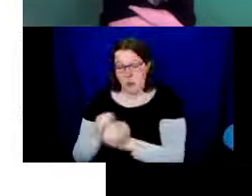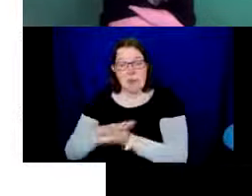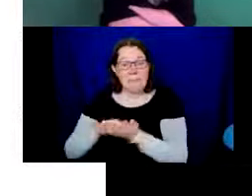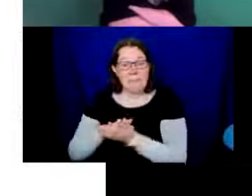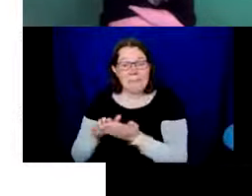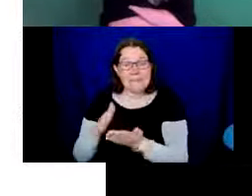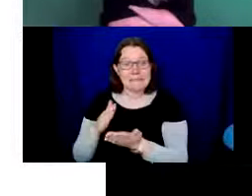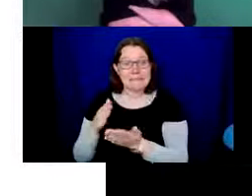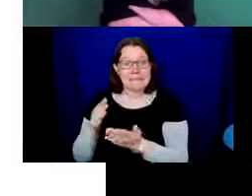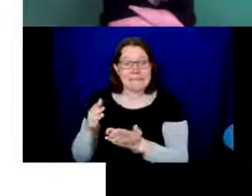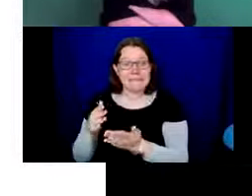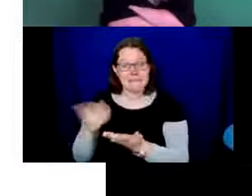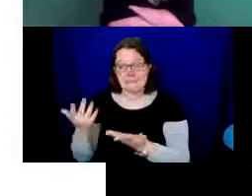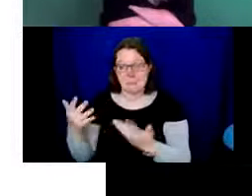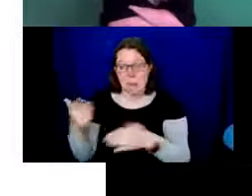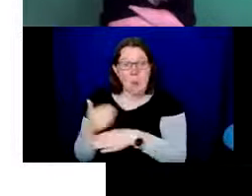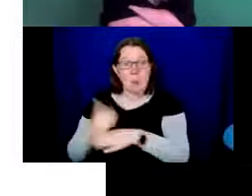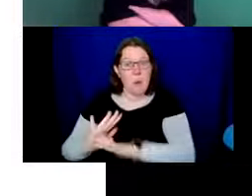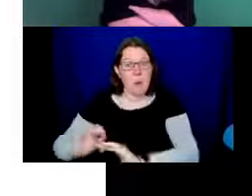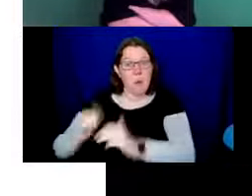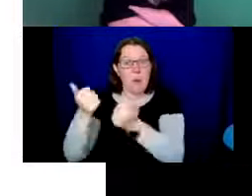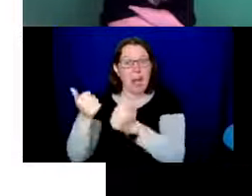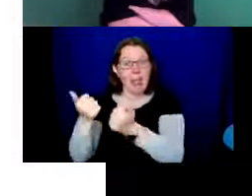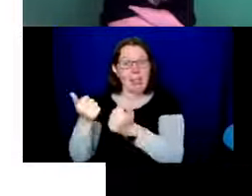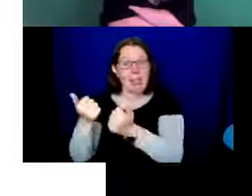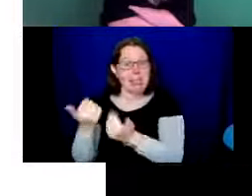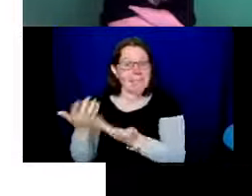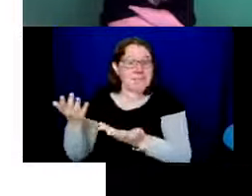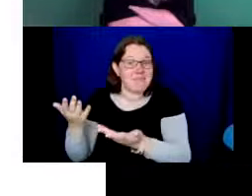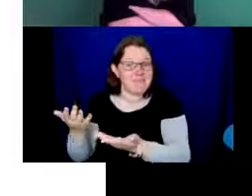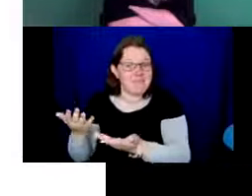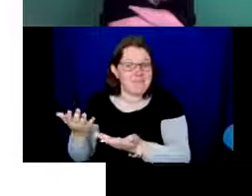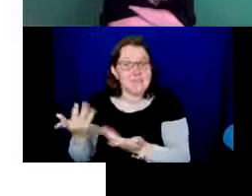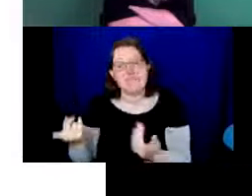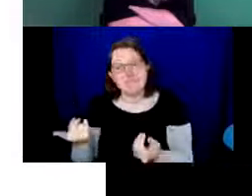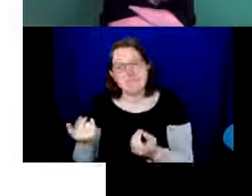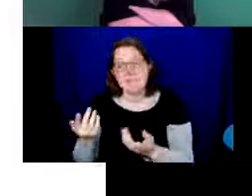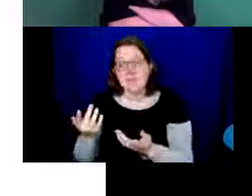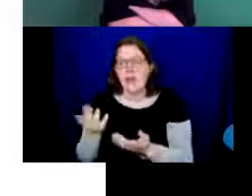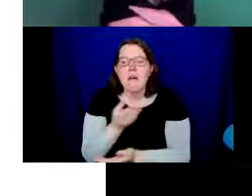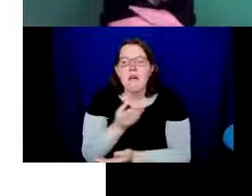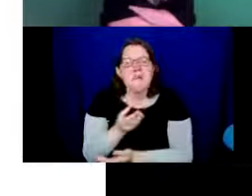and people have been asking me can you do more than one application well you can't as